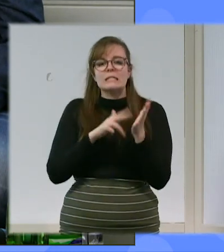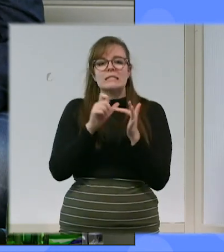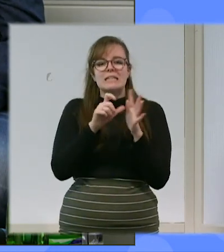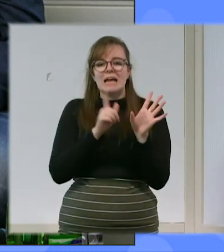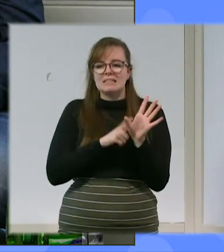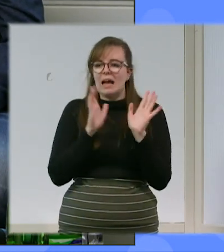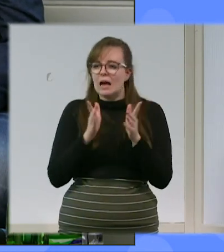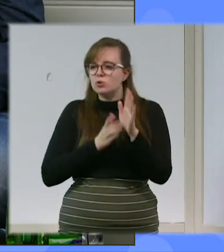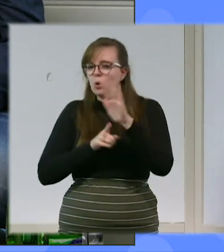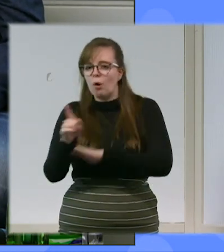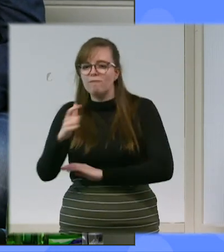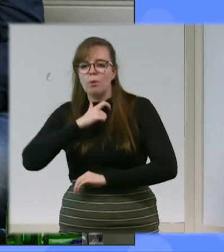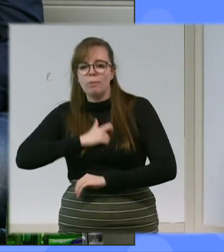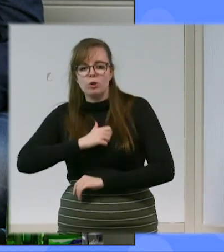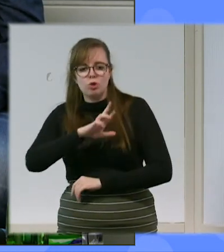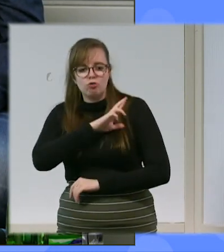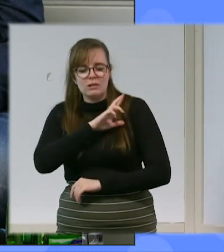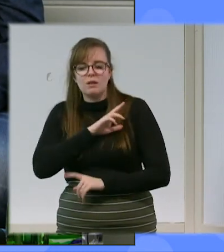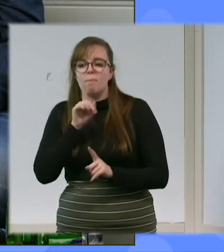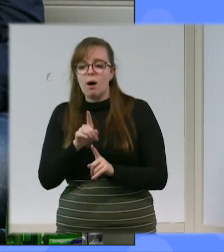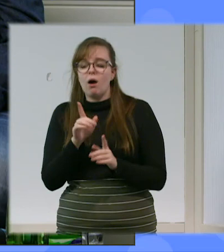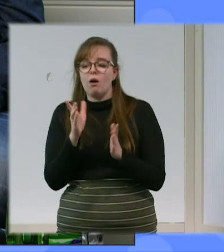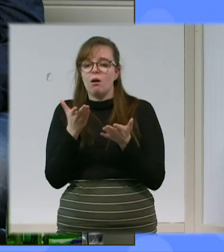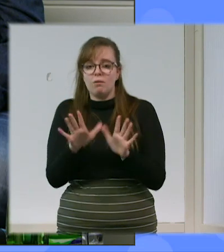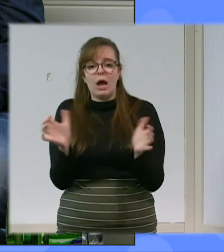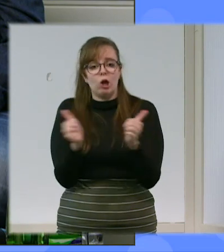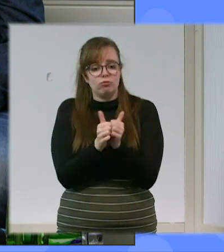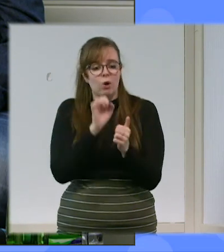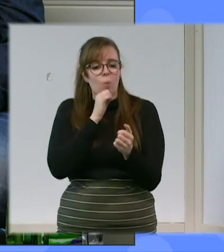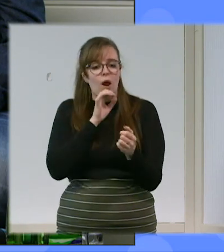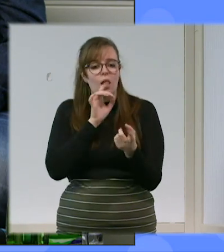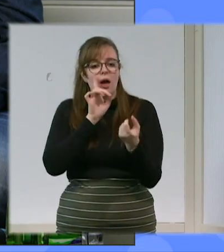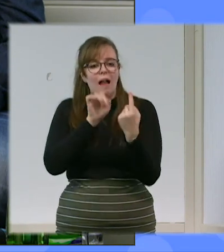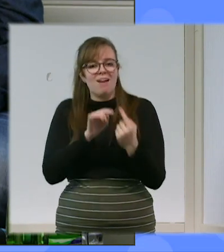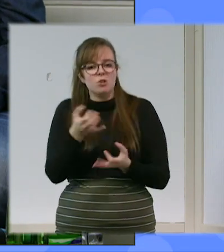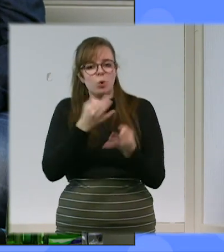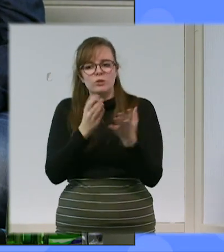reasons but has agreed to answer questions in another format as they come